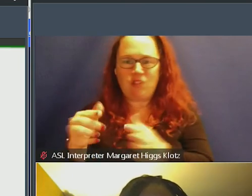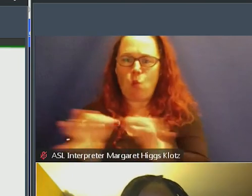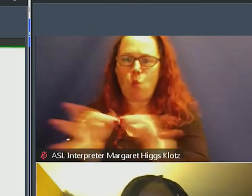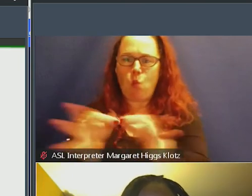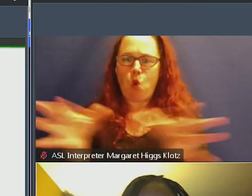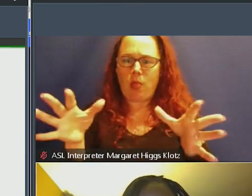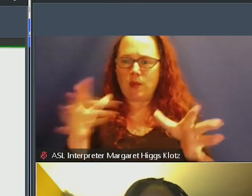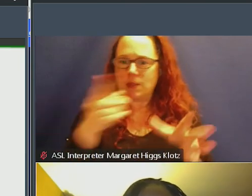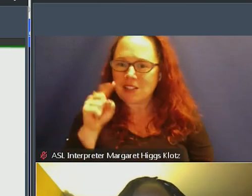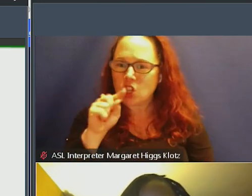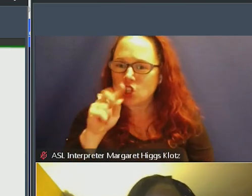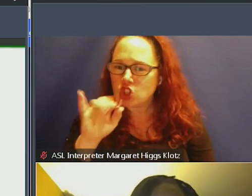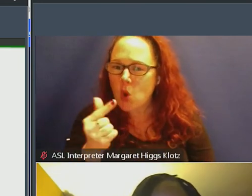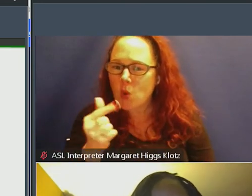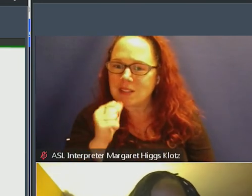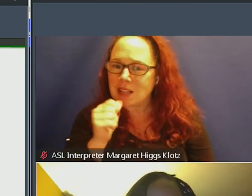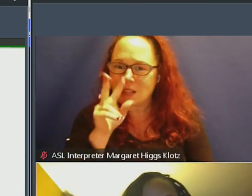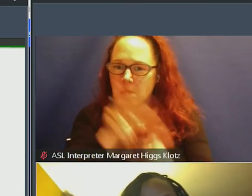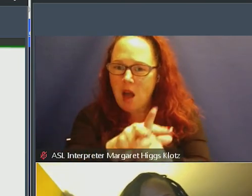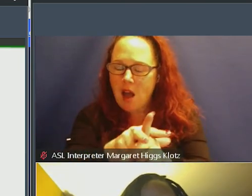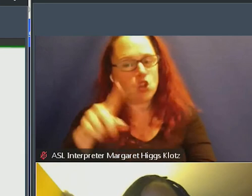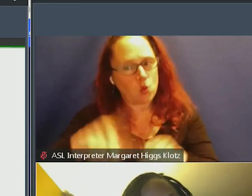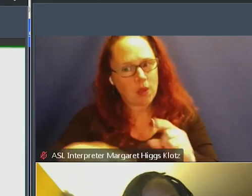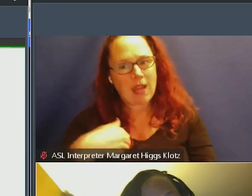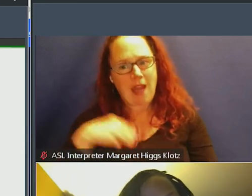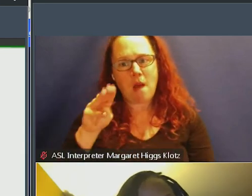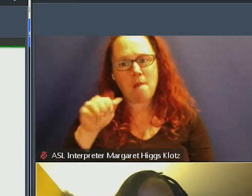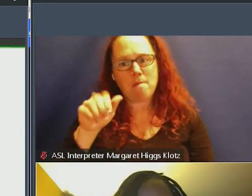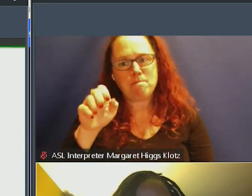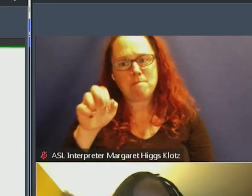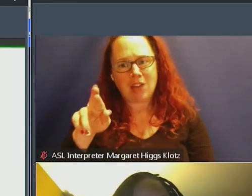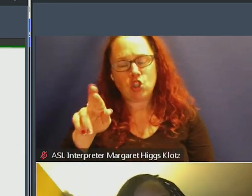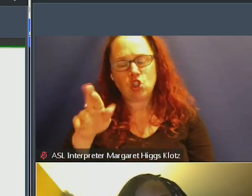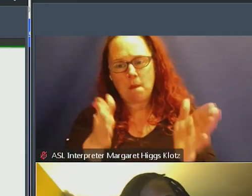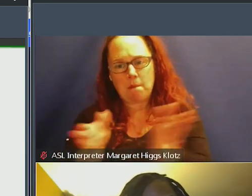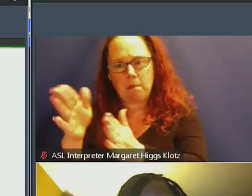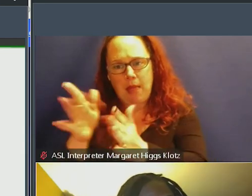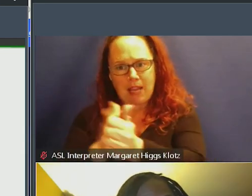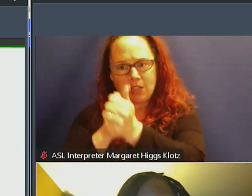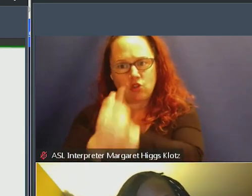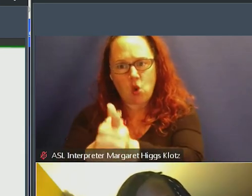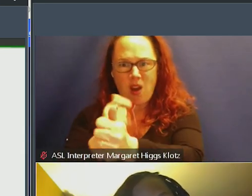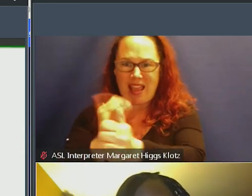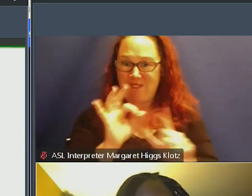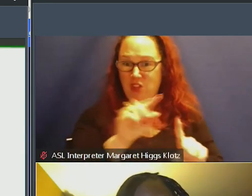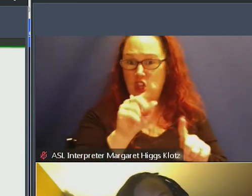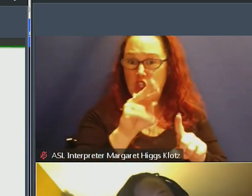So you can't have master plan conformance when you don't even have the zoning ordinance that applies to a public project.